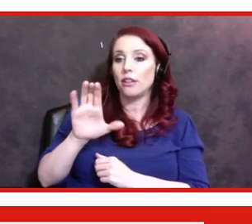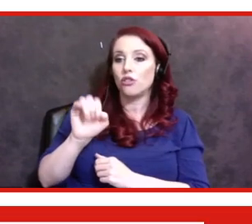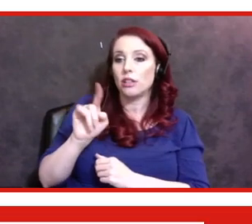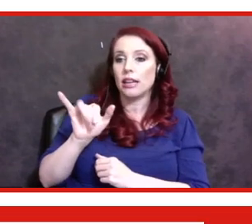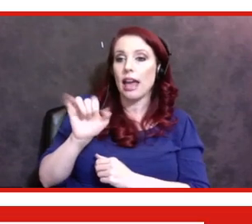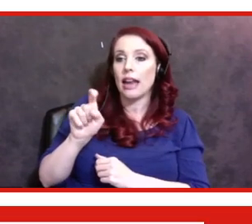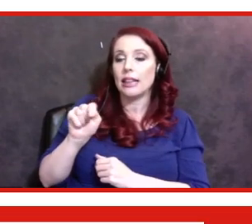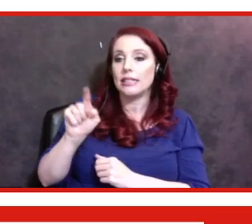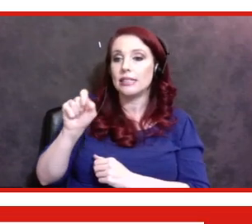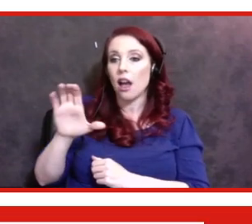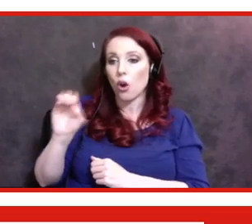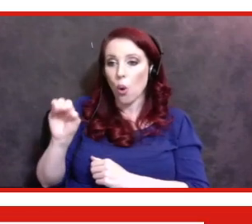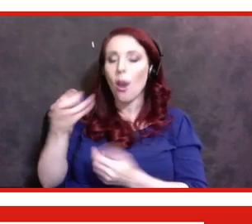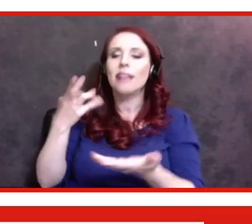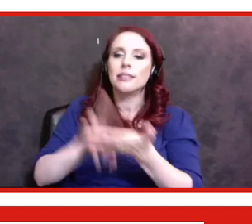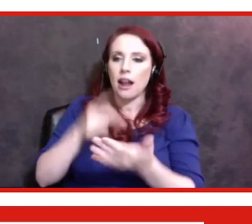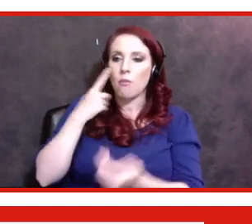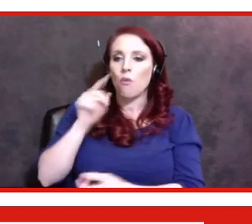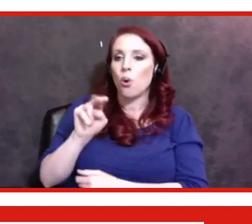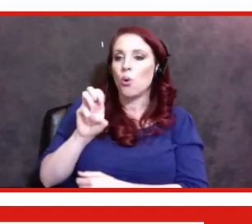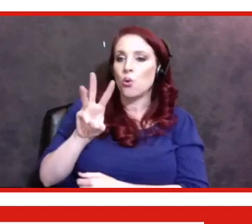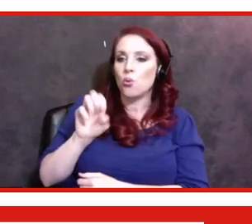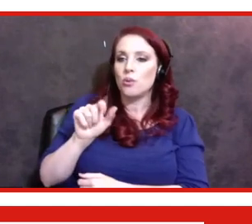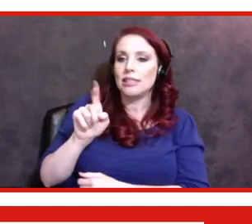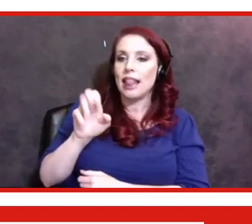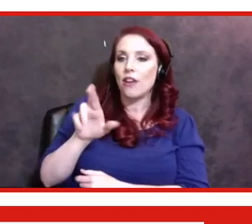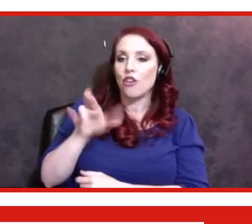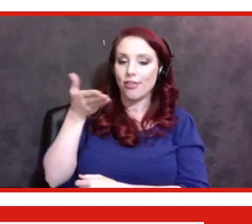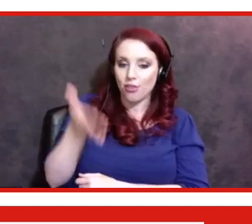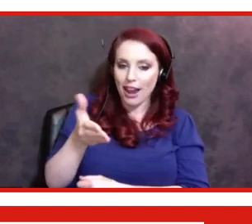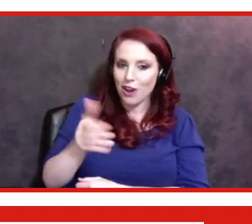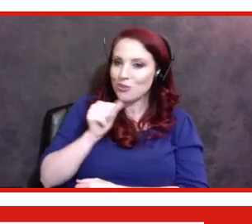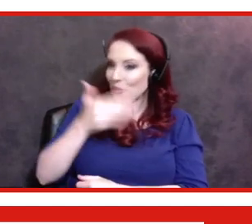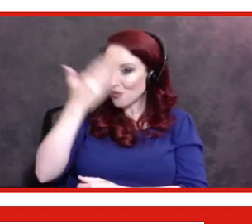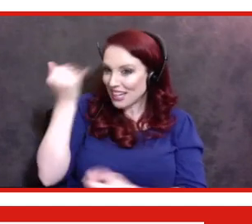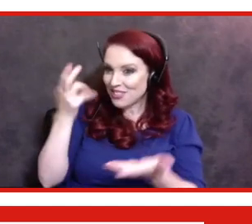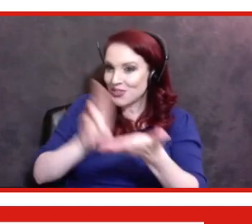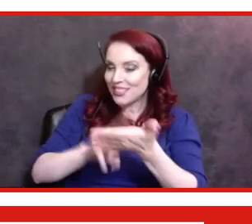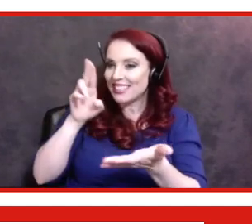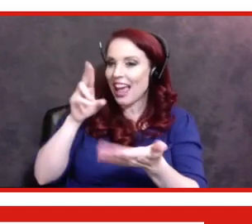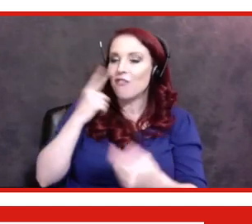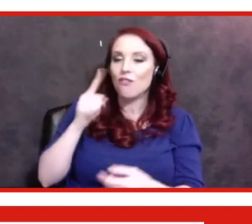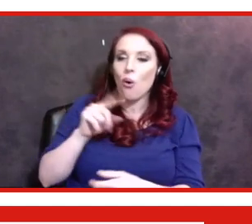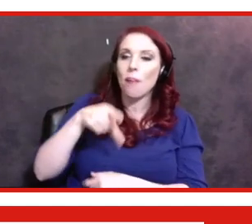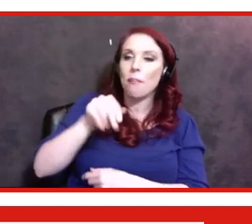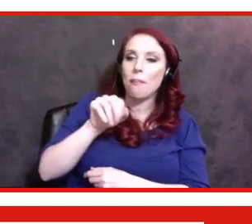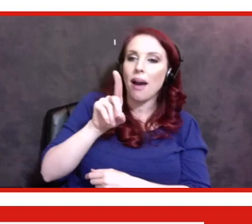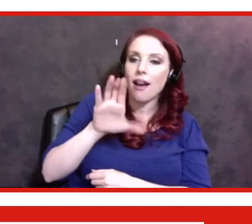for our newsletter. Don't forget to subscribe to our podcast and our YouTube channel and we will see you next time.